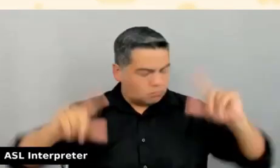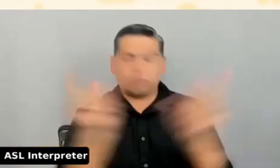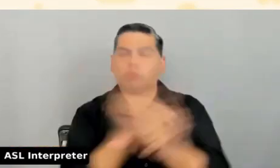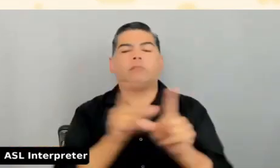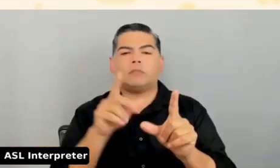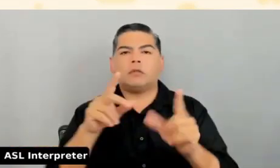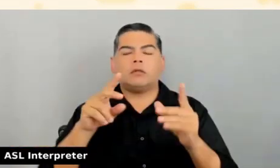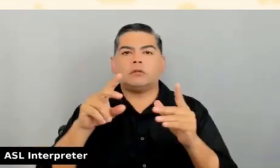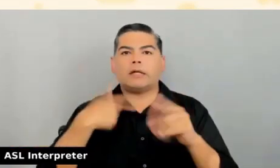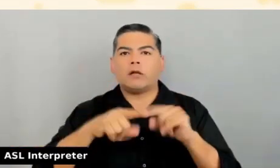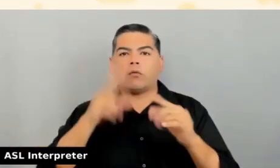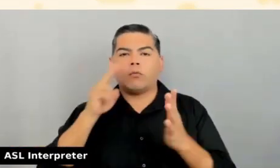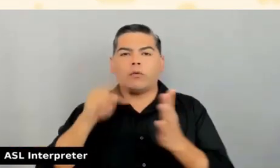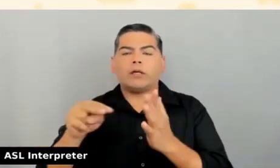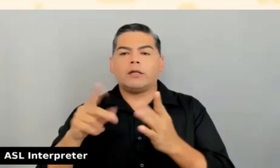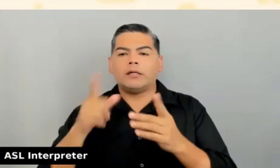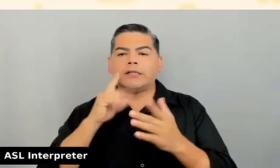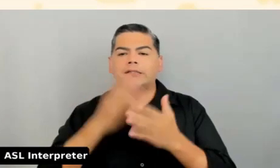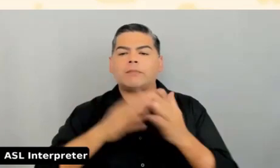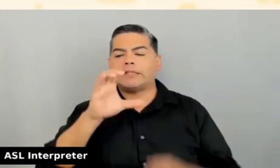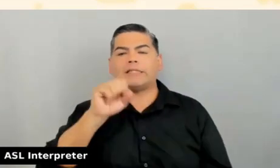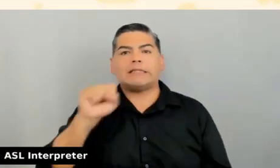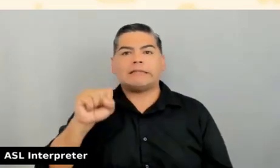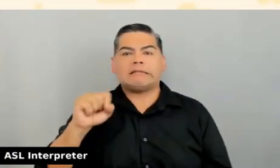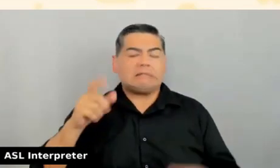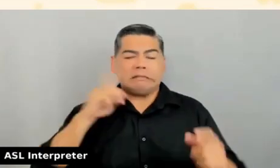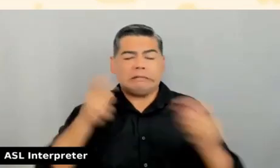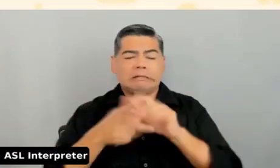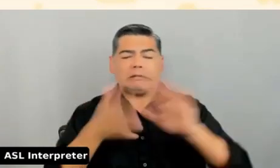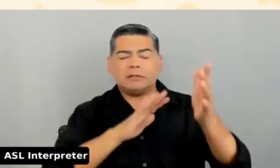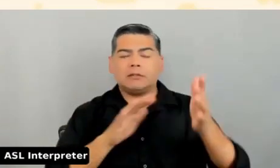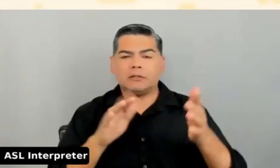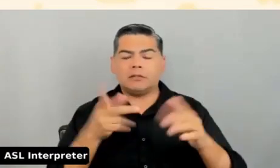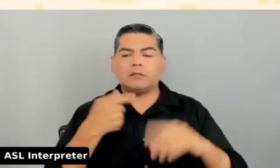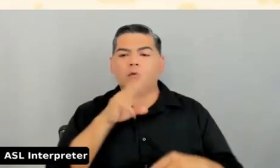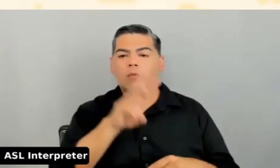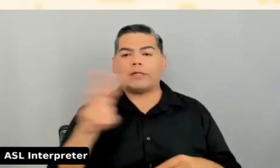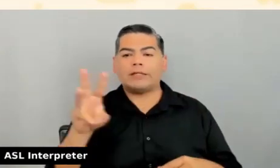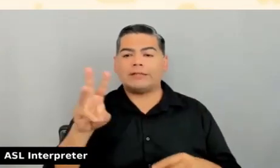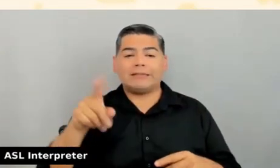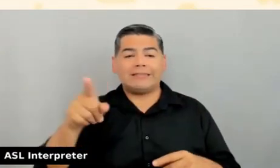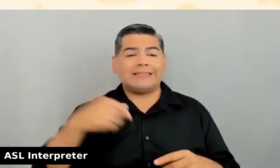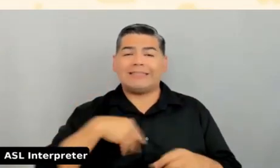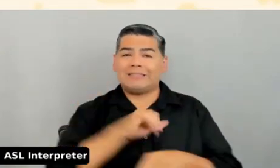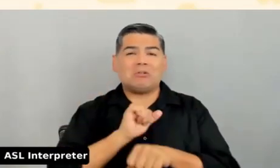There ended up being some strange CSS going on, and the website just did not work in inverted colors.